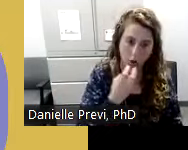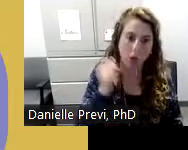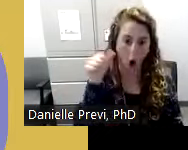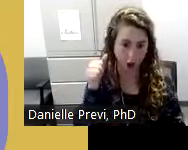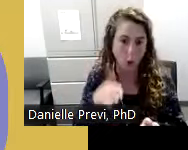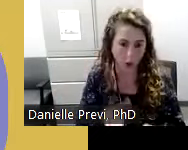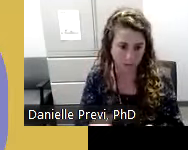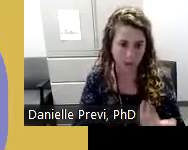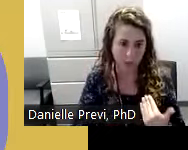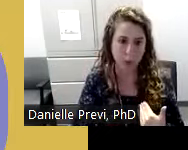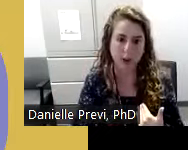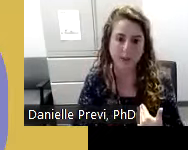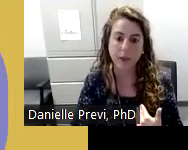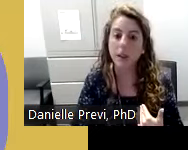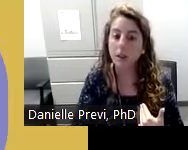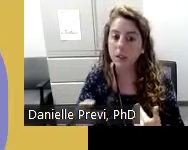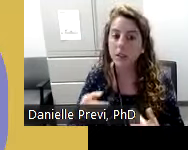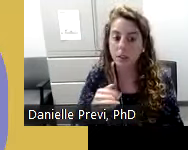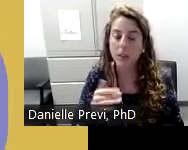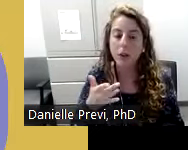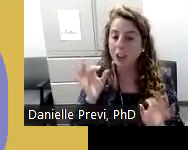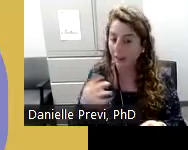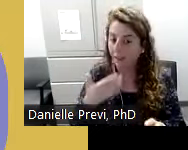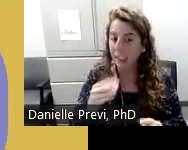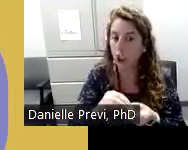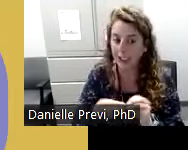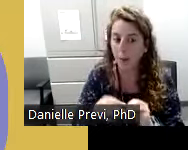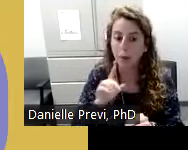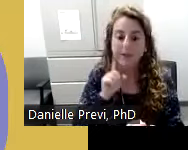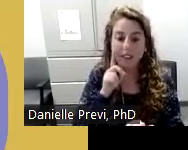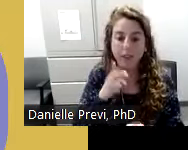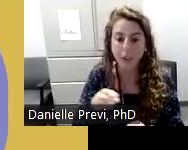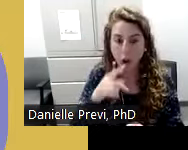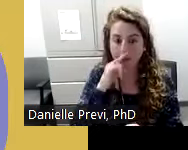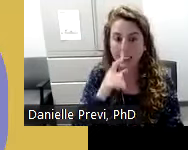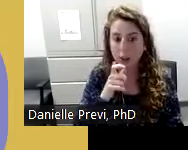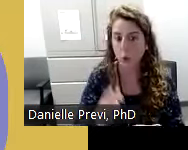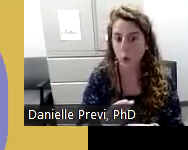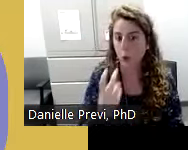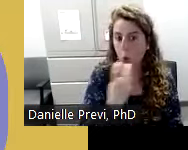Then we have the oral/auditory individuals. There's definitely a good number of deaf and hard